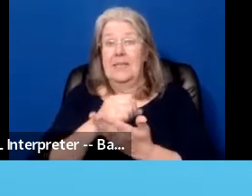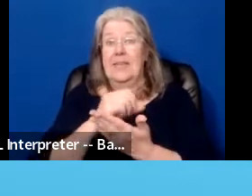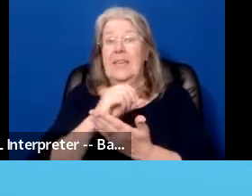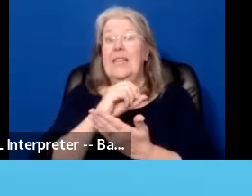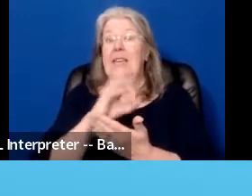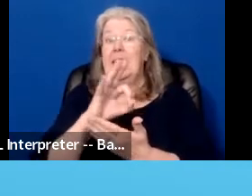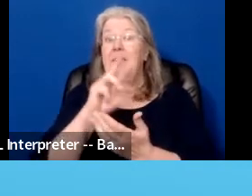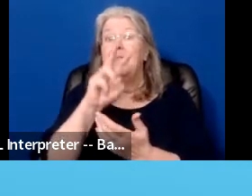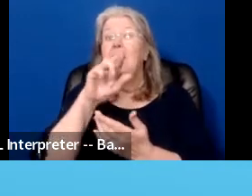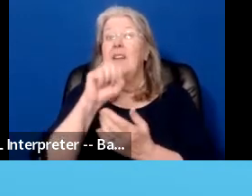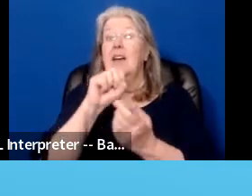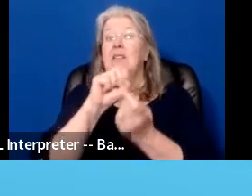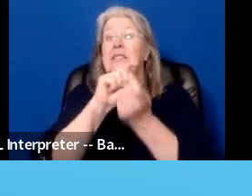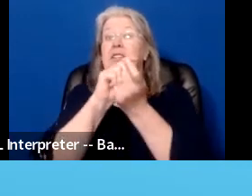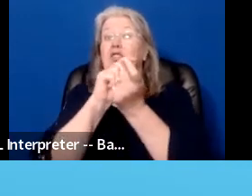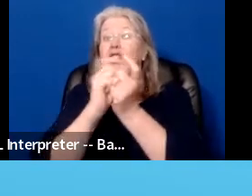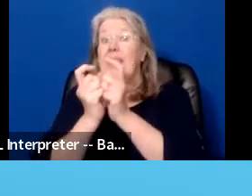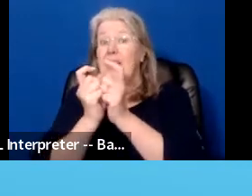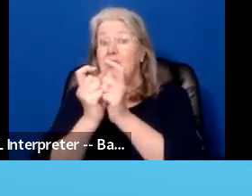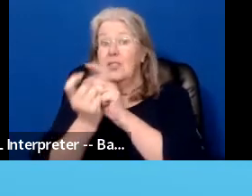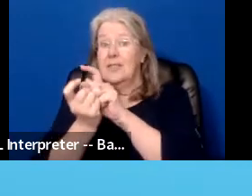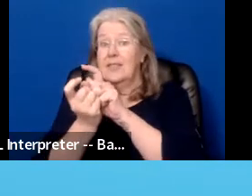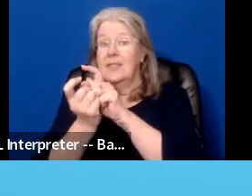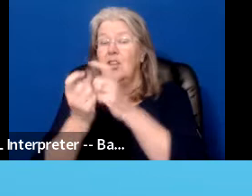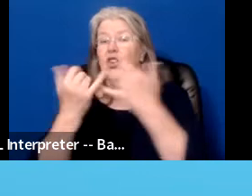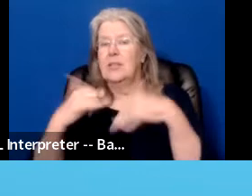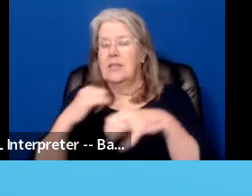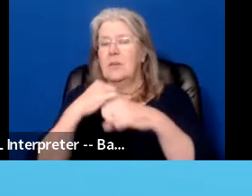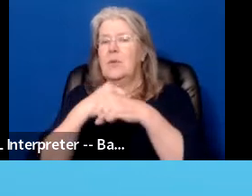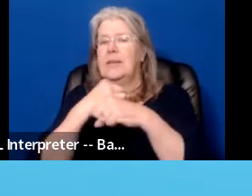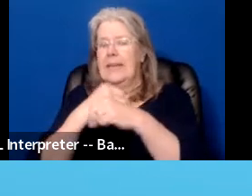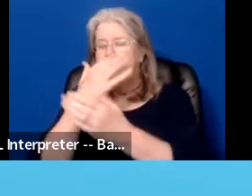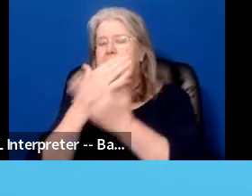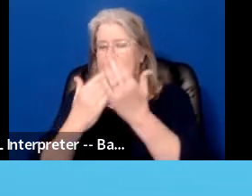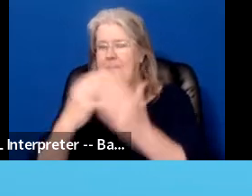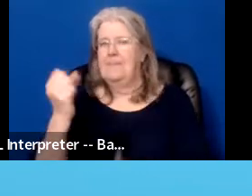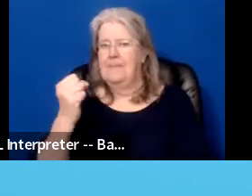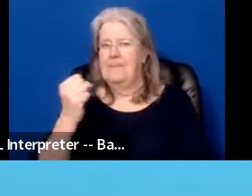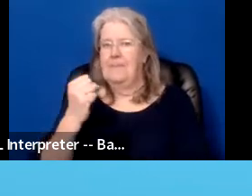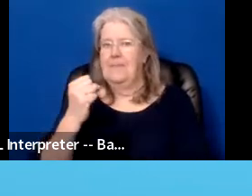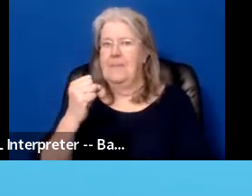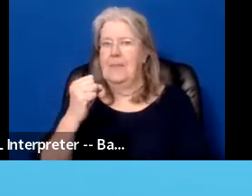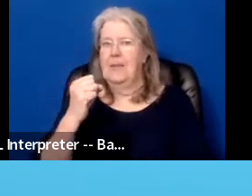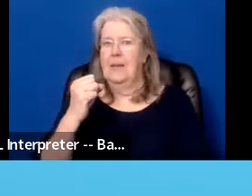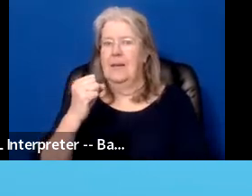But what scientists like to do is they like to continue to change vaccines